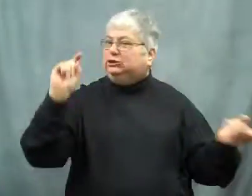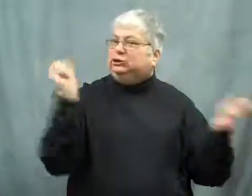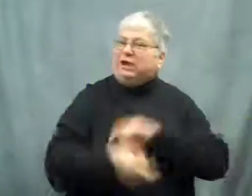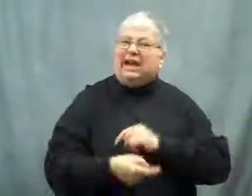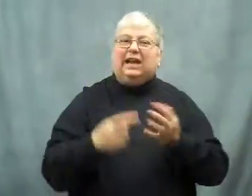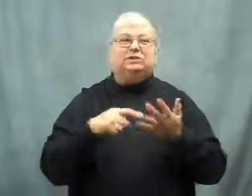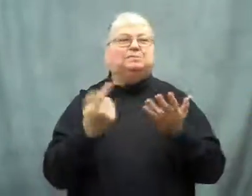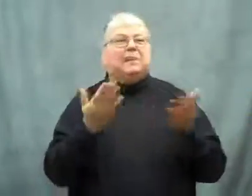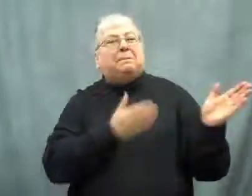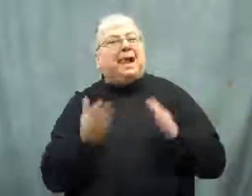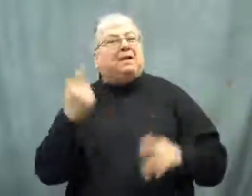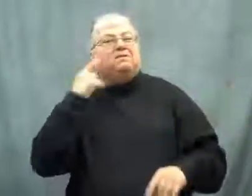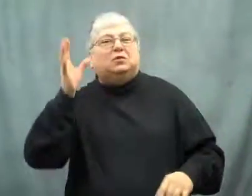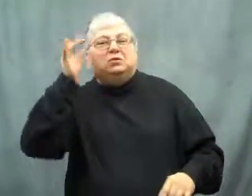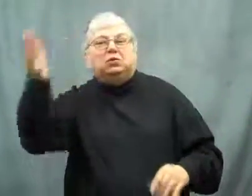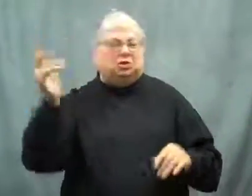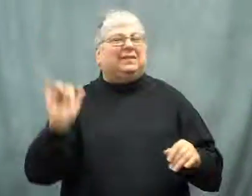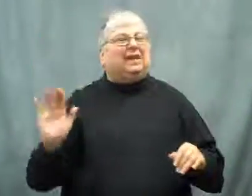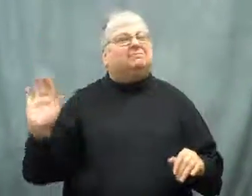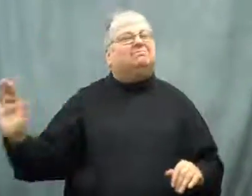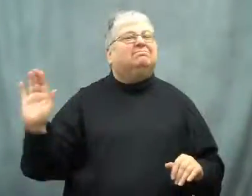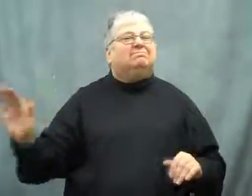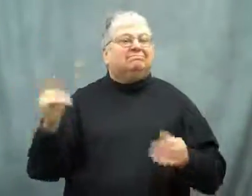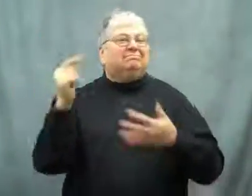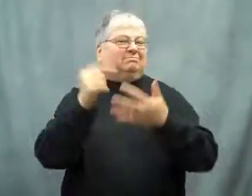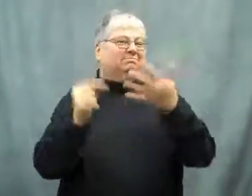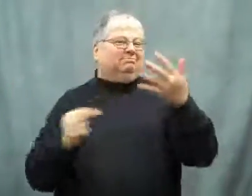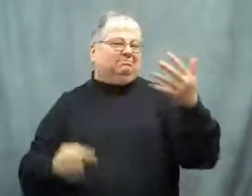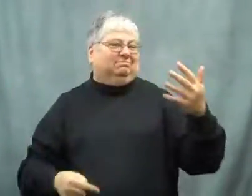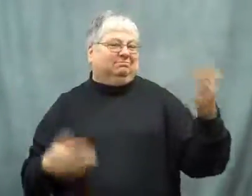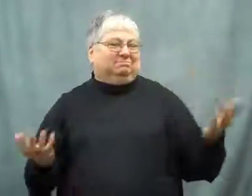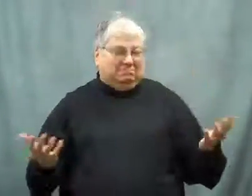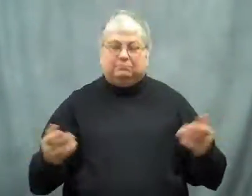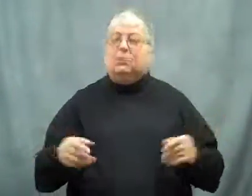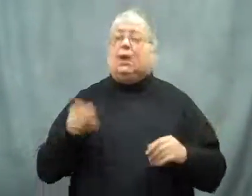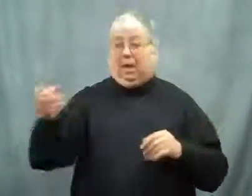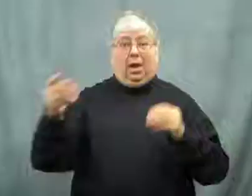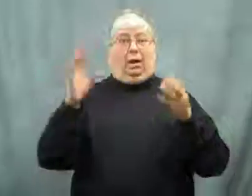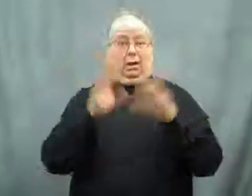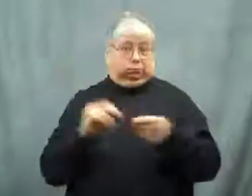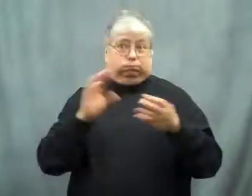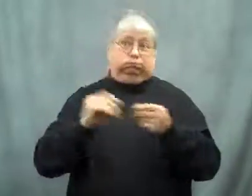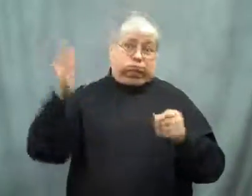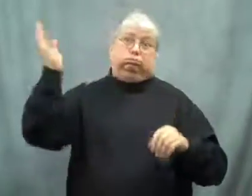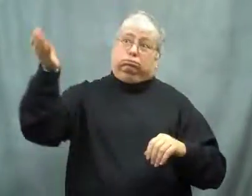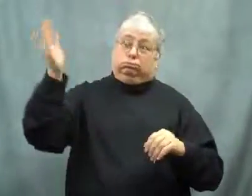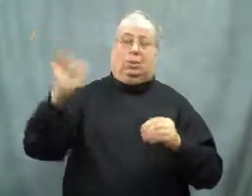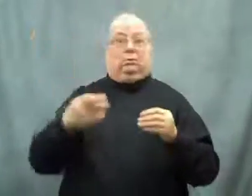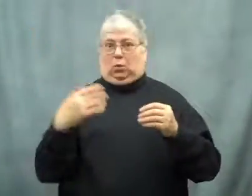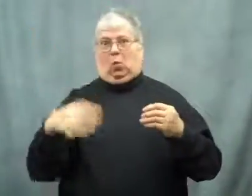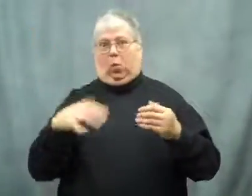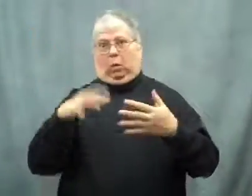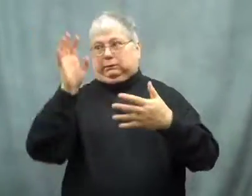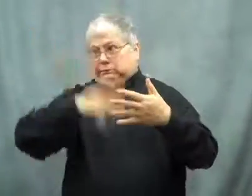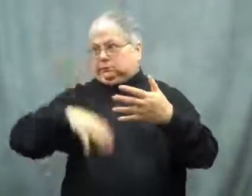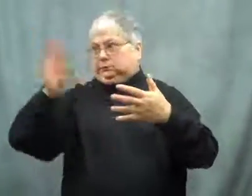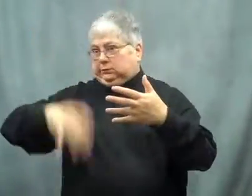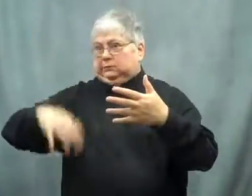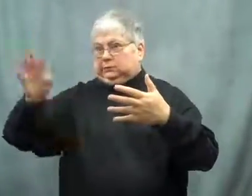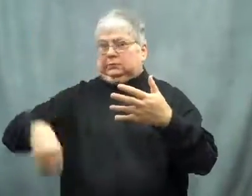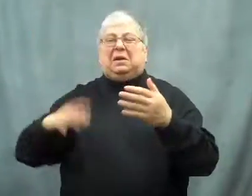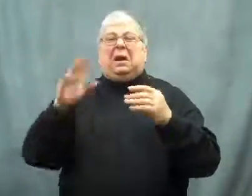lists things that need to be changed,